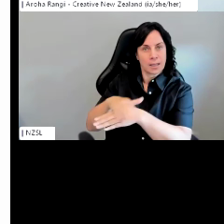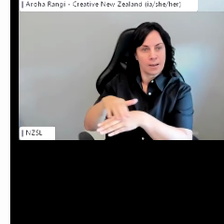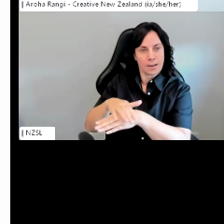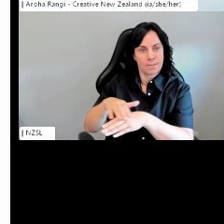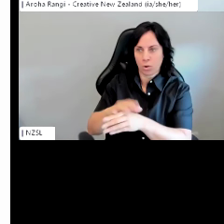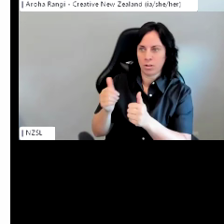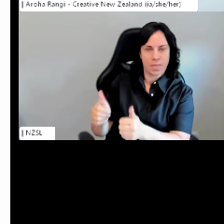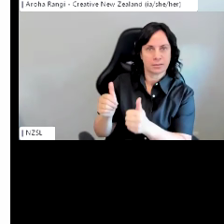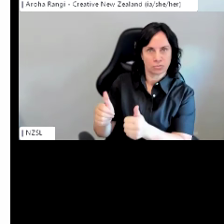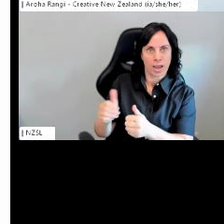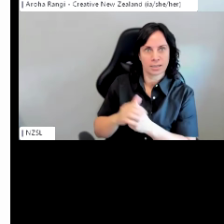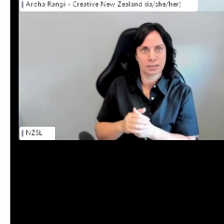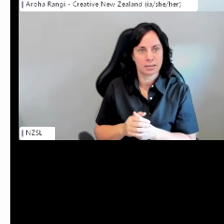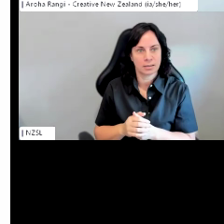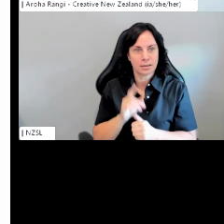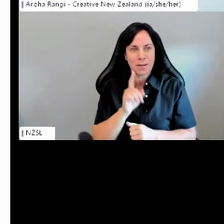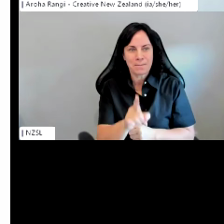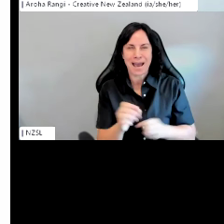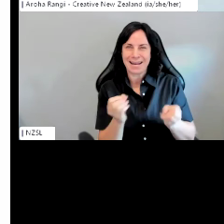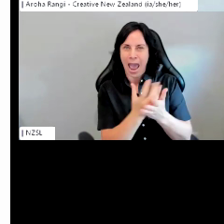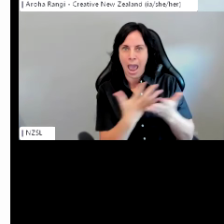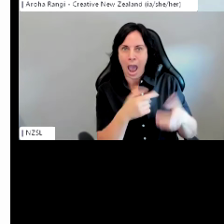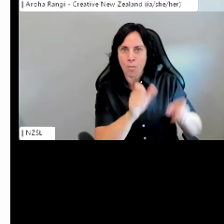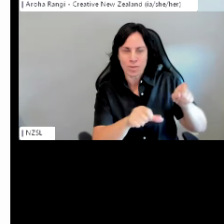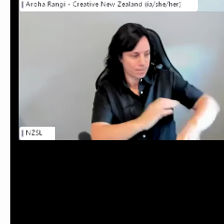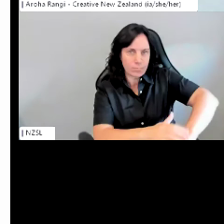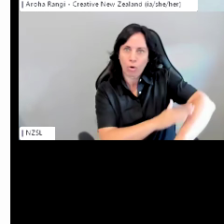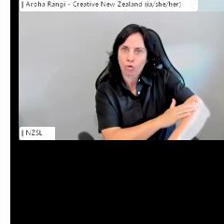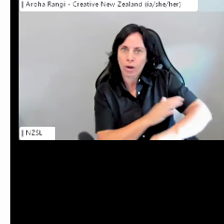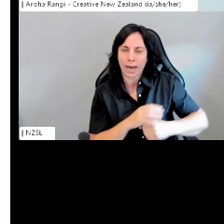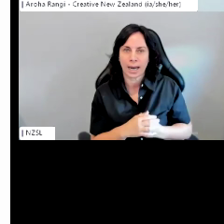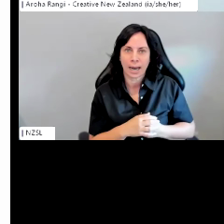missionary work look at how many people are in the green look at how many lapsed audiences